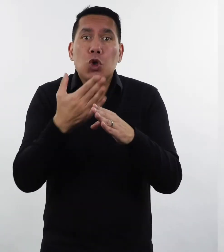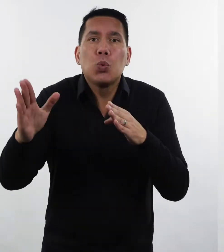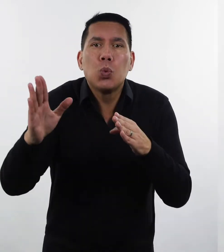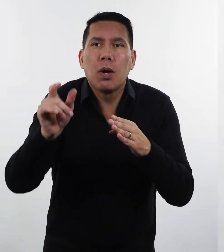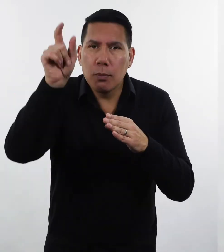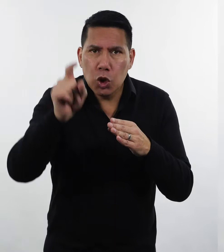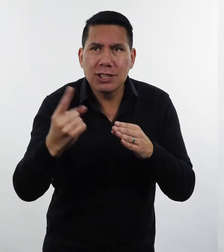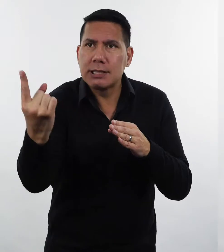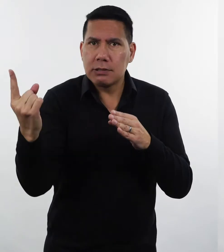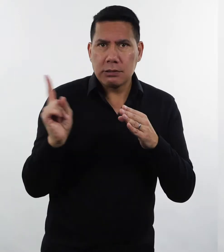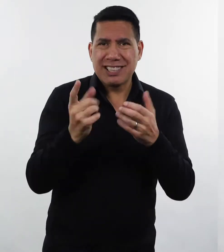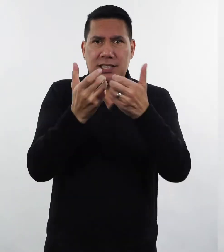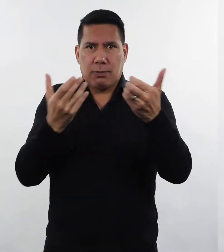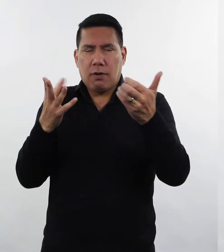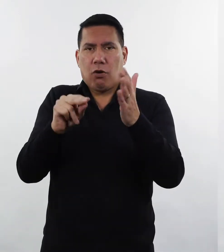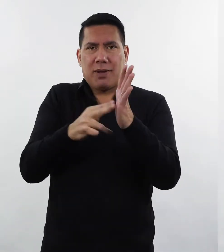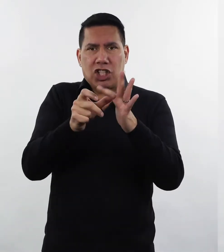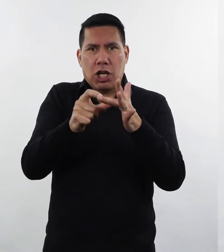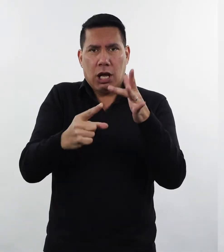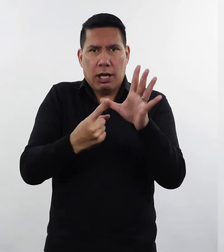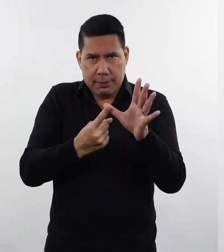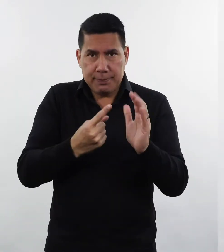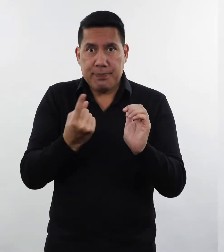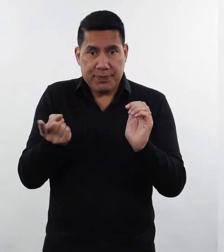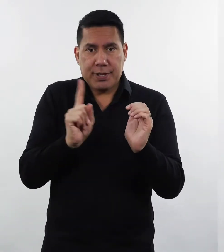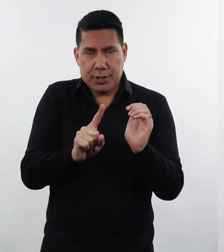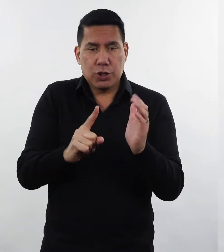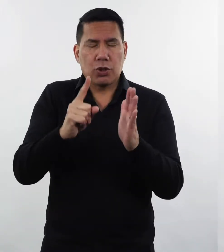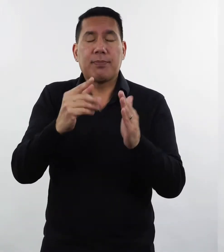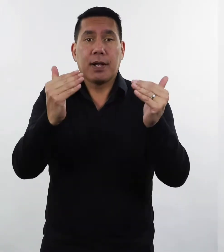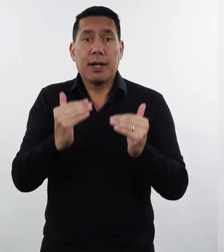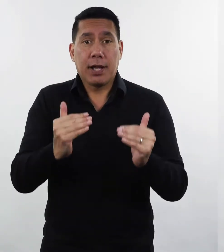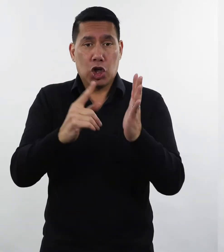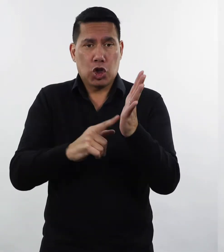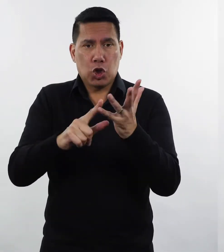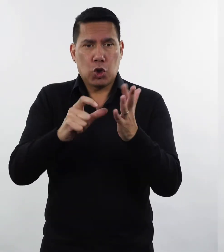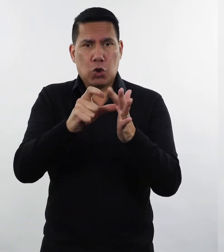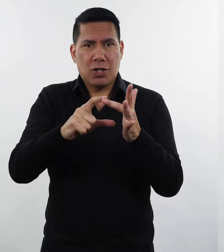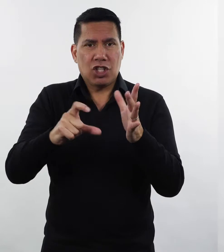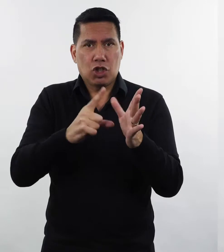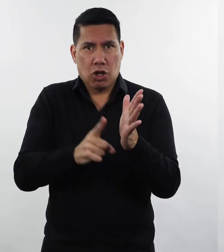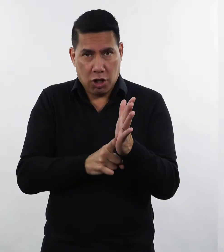Both these kinds of review are different from a third kind of review which is known as a Judicial Review.